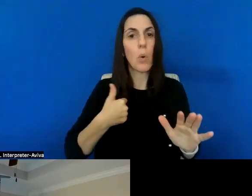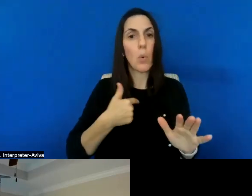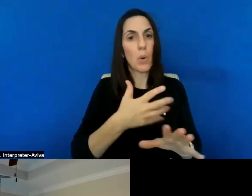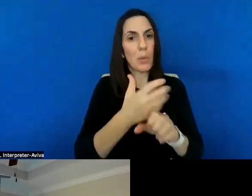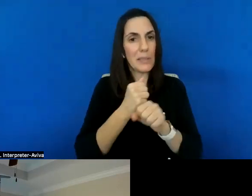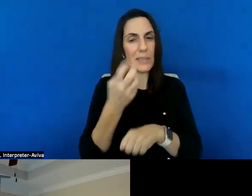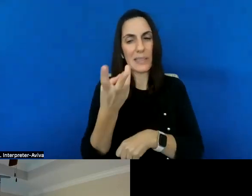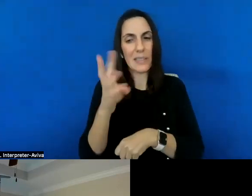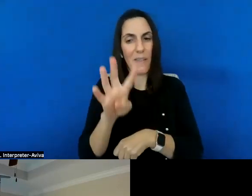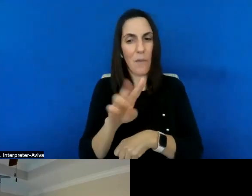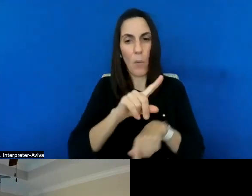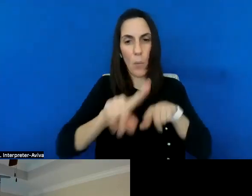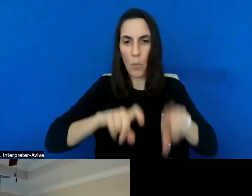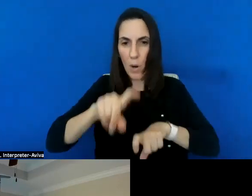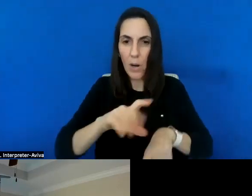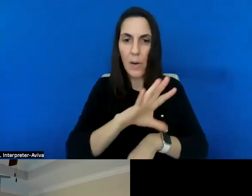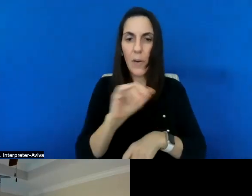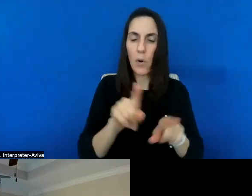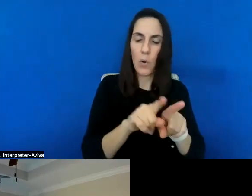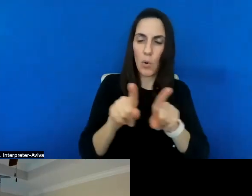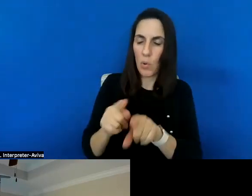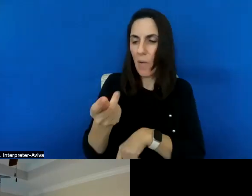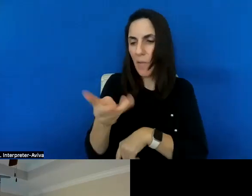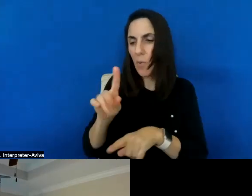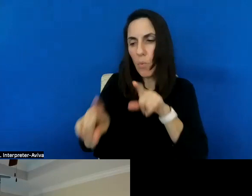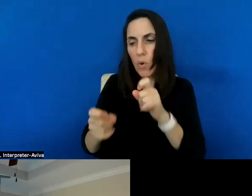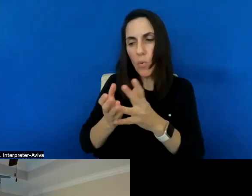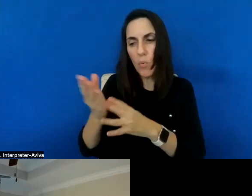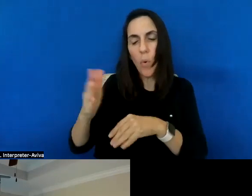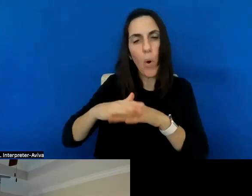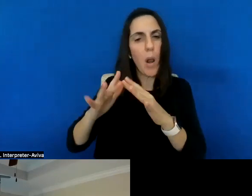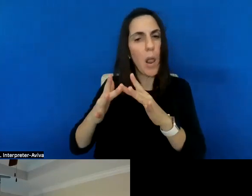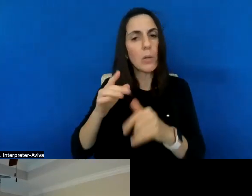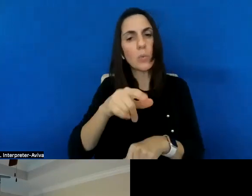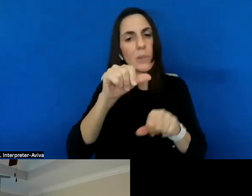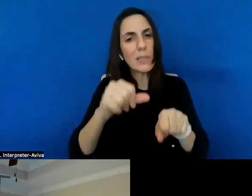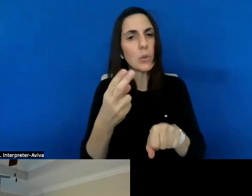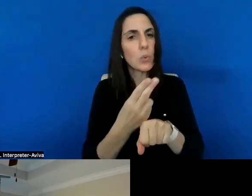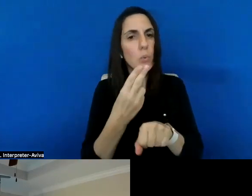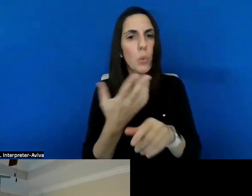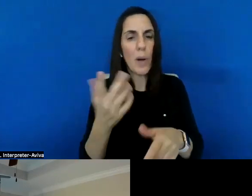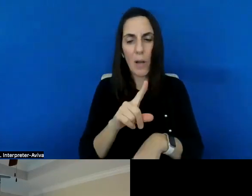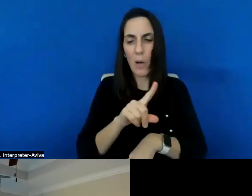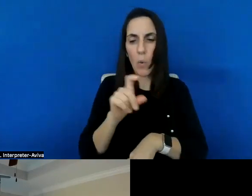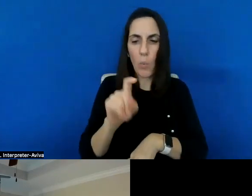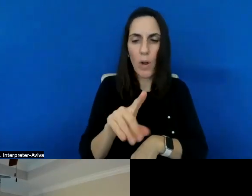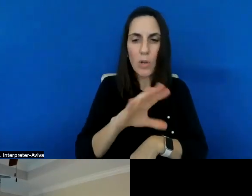from that and a couple from online as well feel free to use the question answers Box